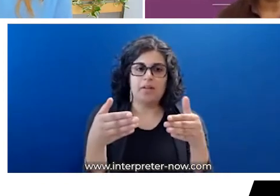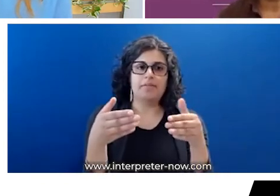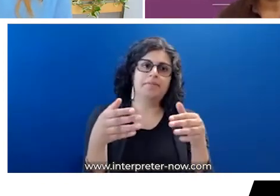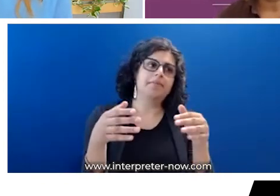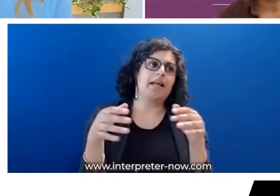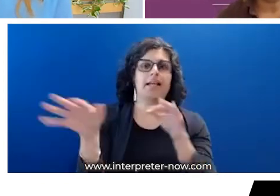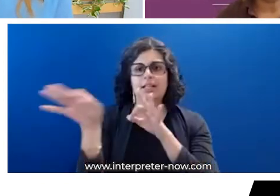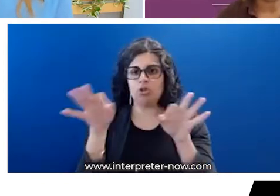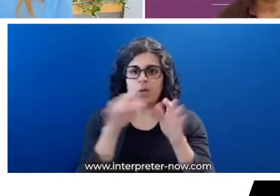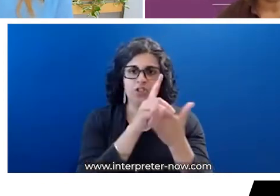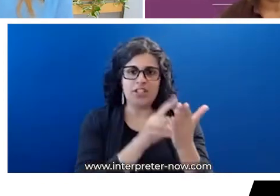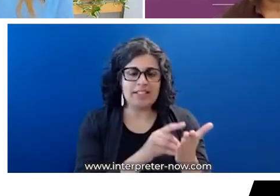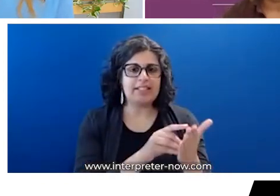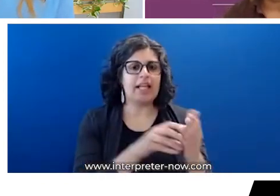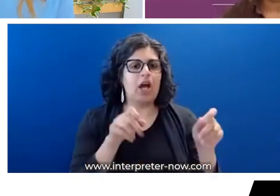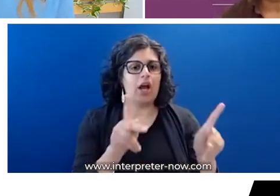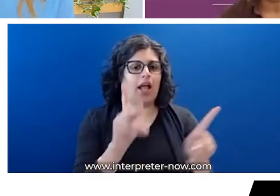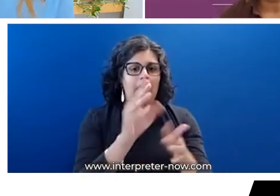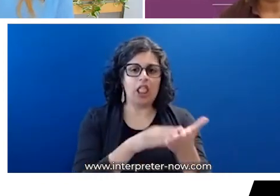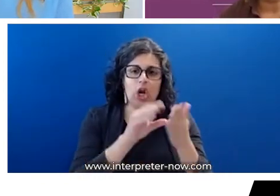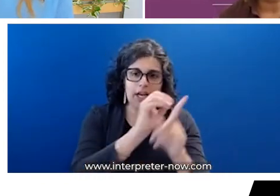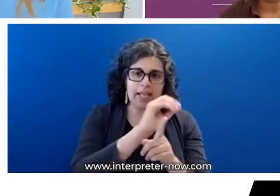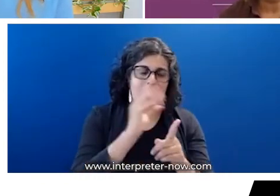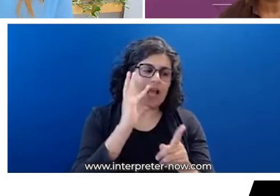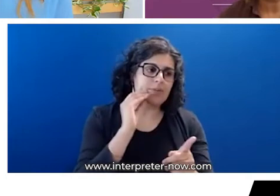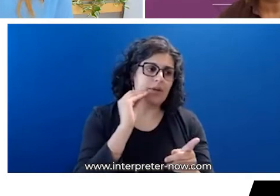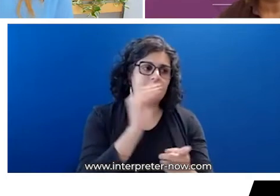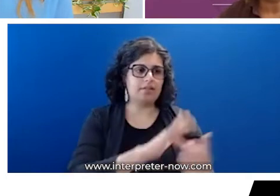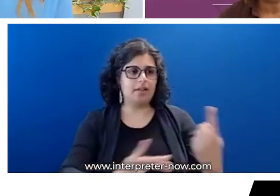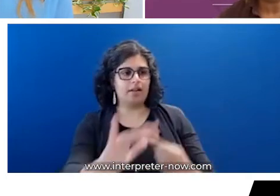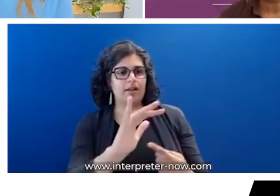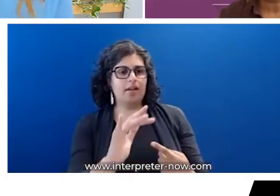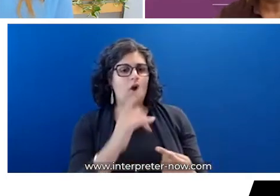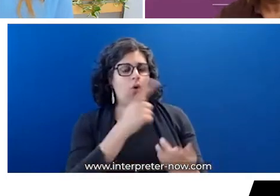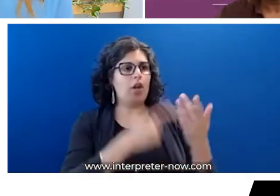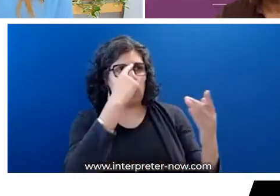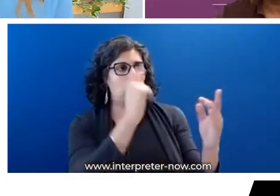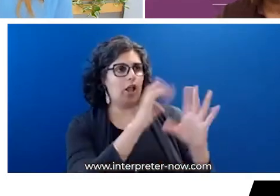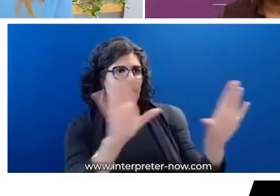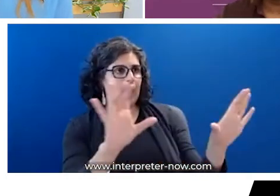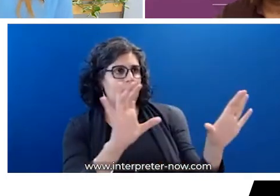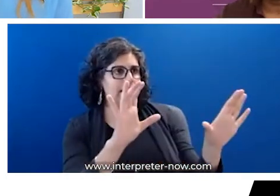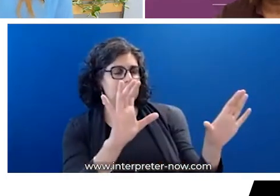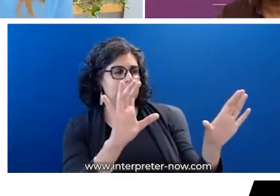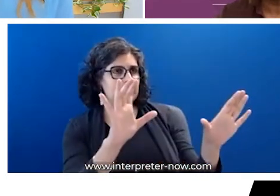these learning experiences around really helping people to understand what does it look like to cultivate a culture of belonging?